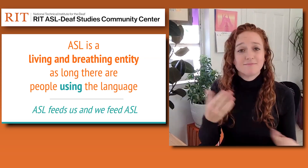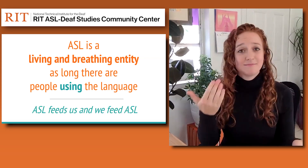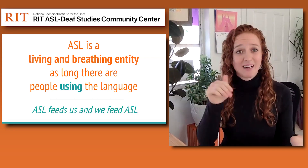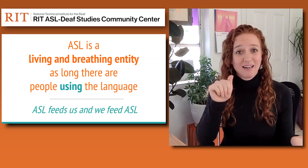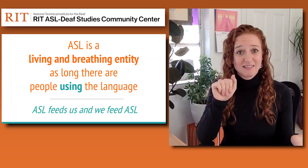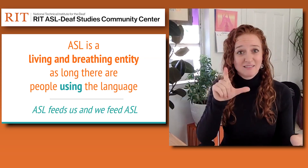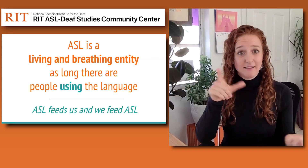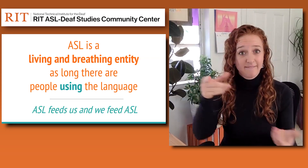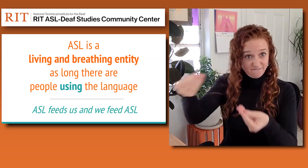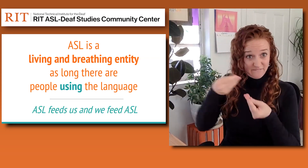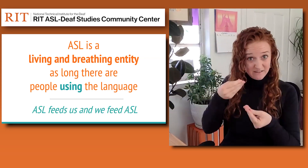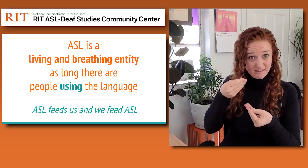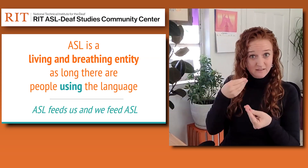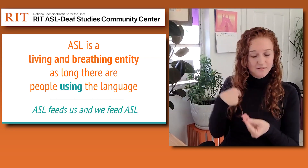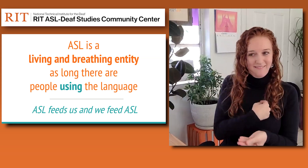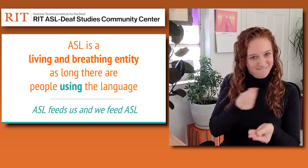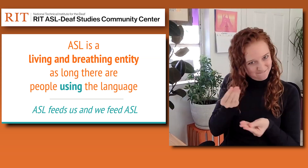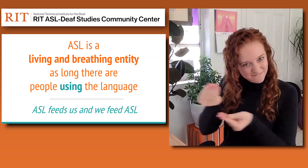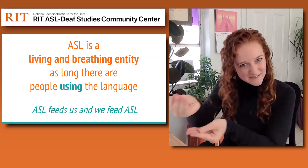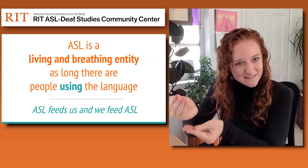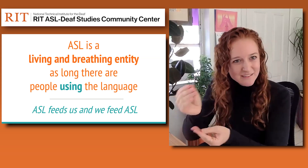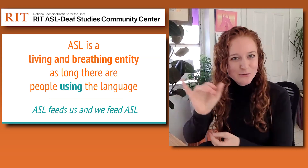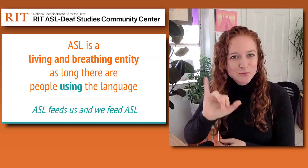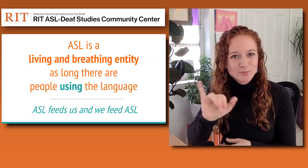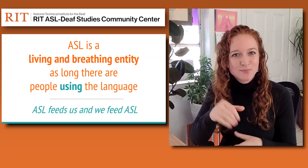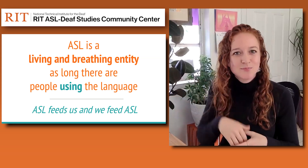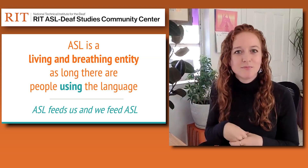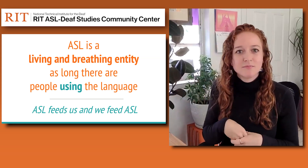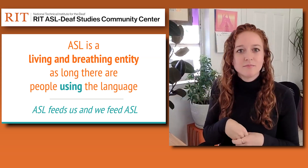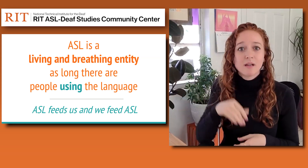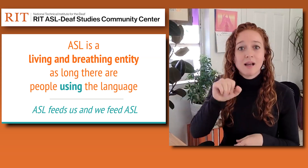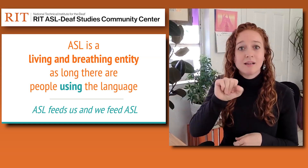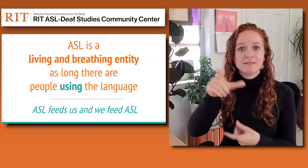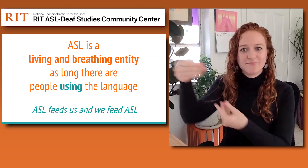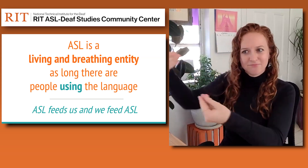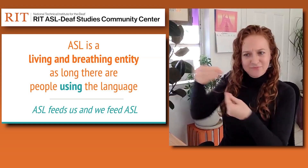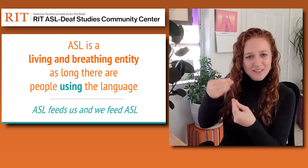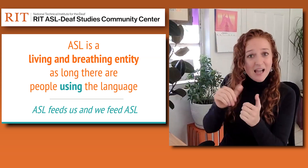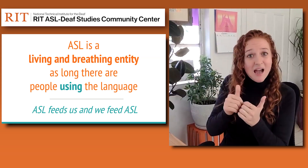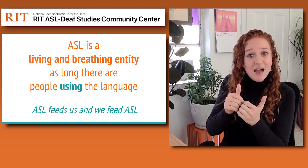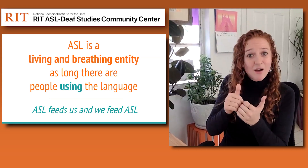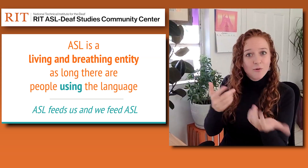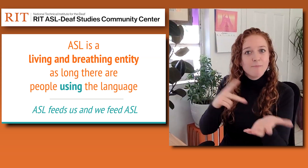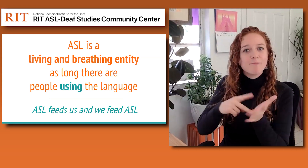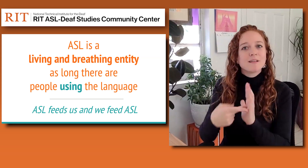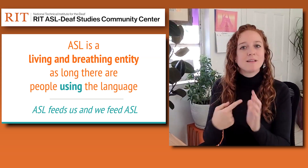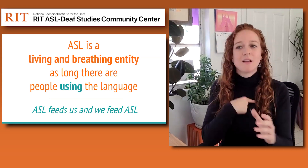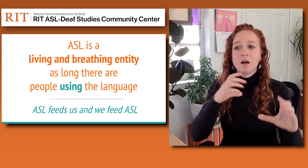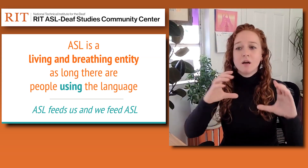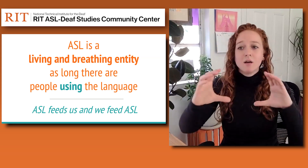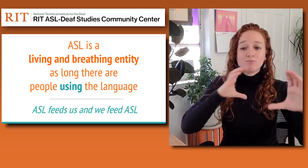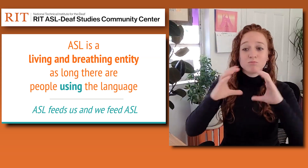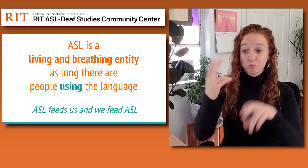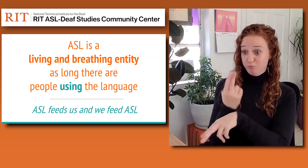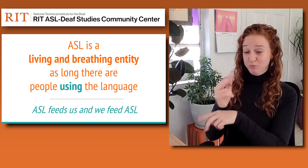ASL...As ASL feeds us, we feed ASL. It's our communication.